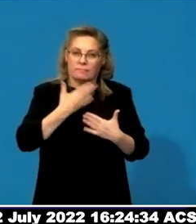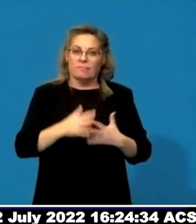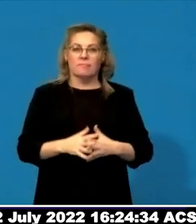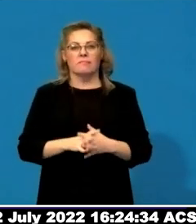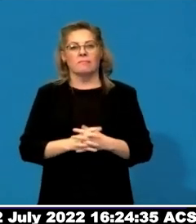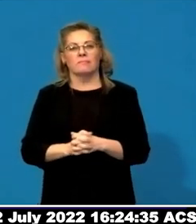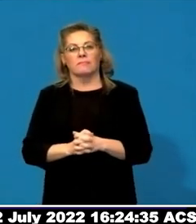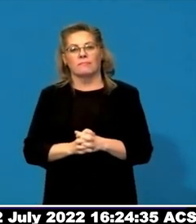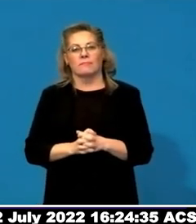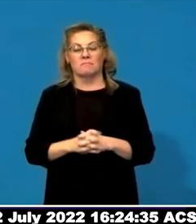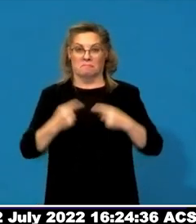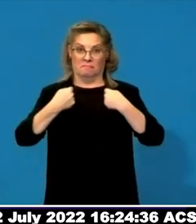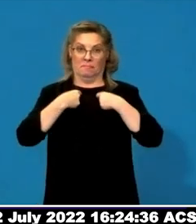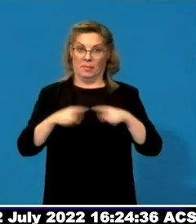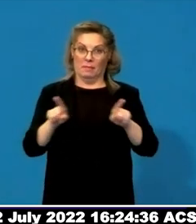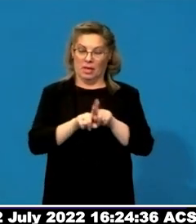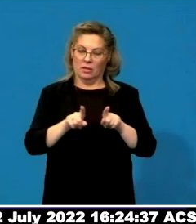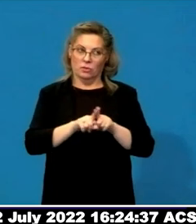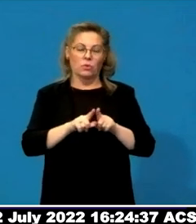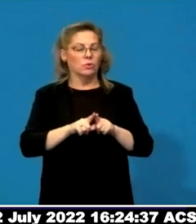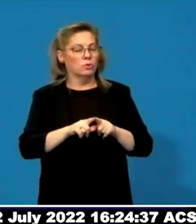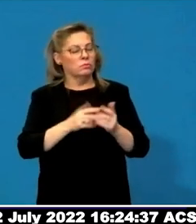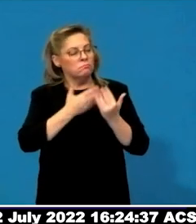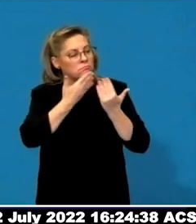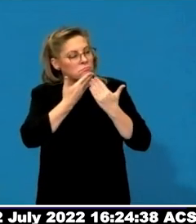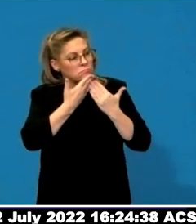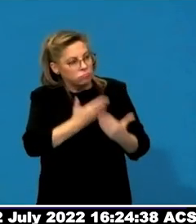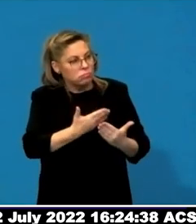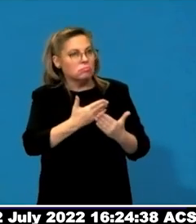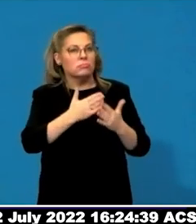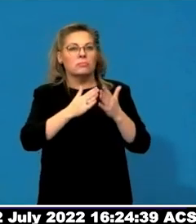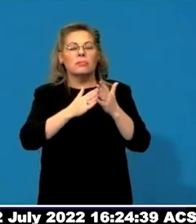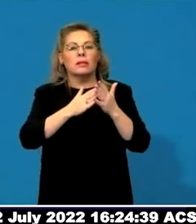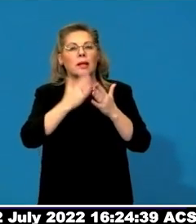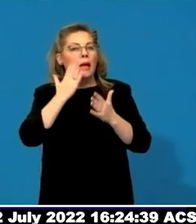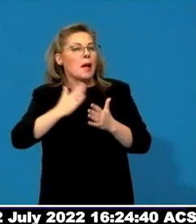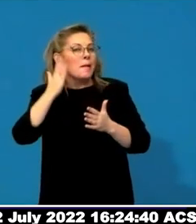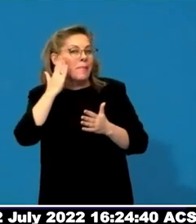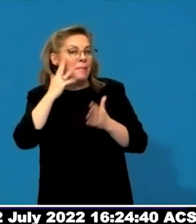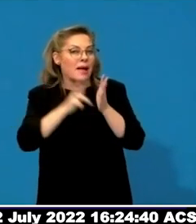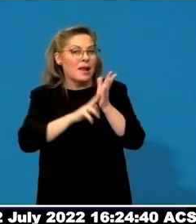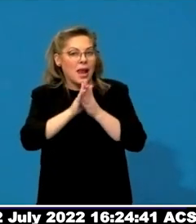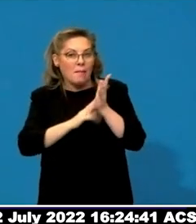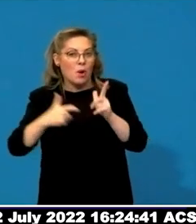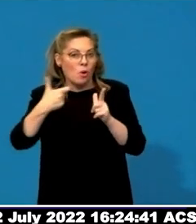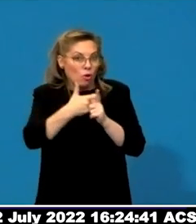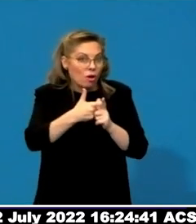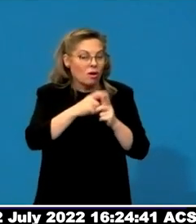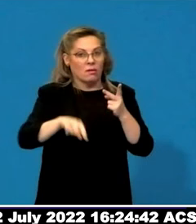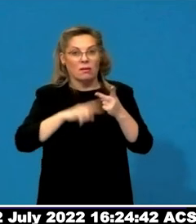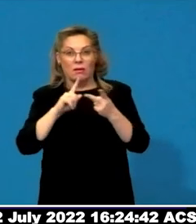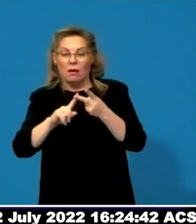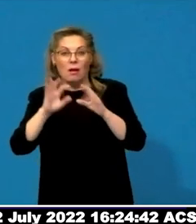And I would like to add my thanks to you Mama Namok, Bernard, Kernisha